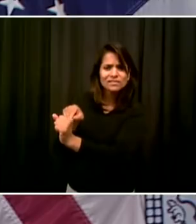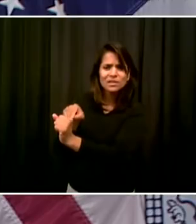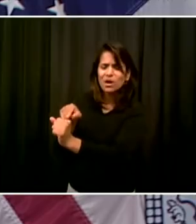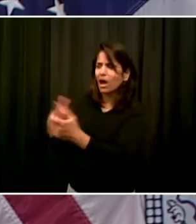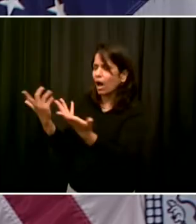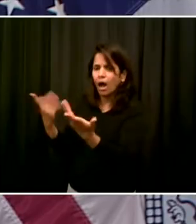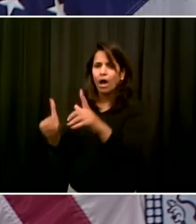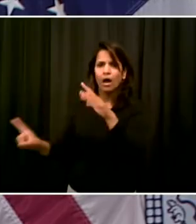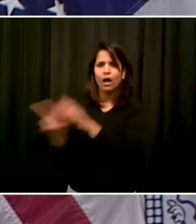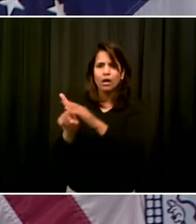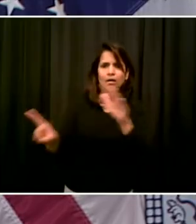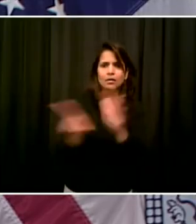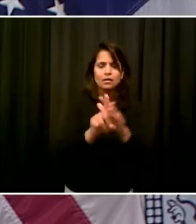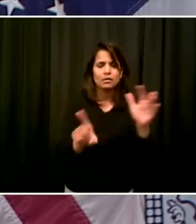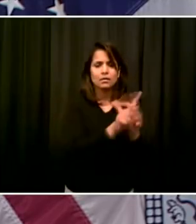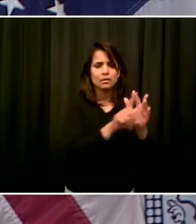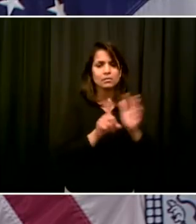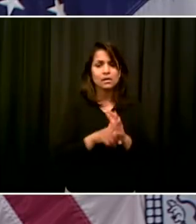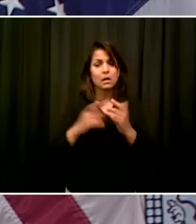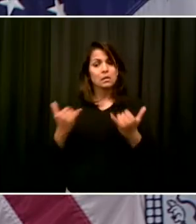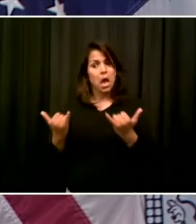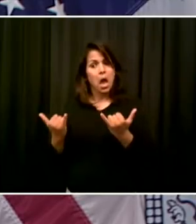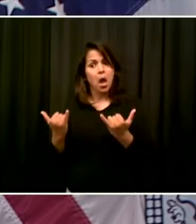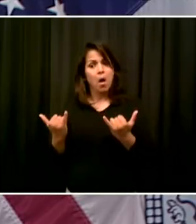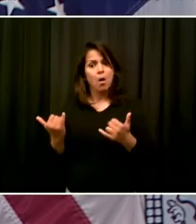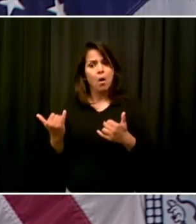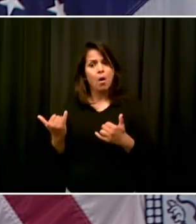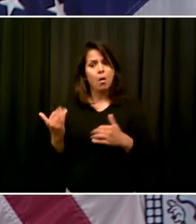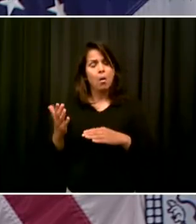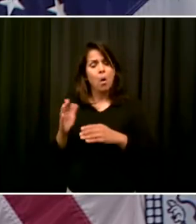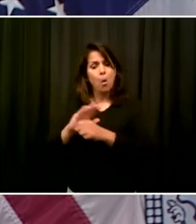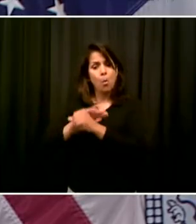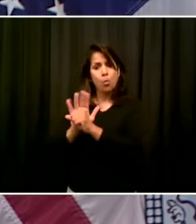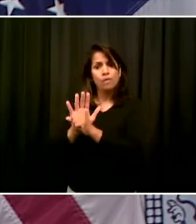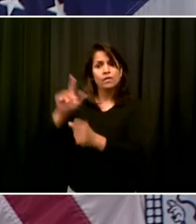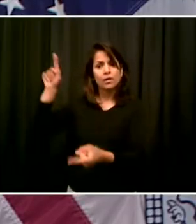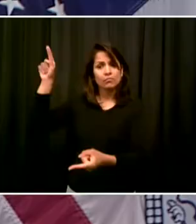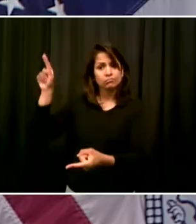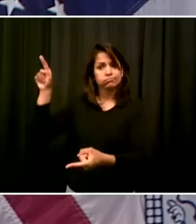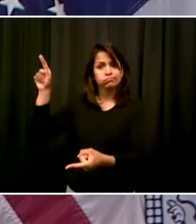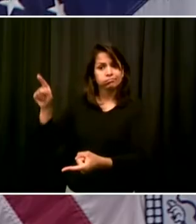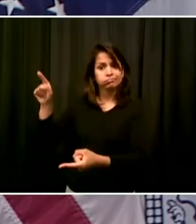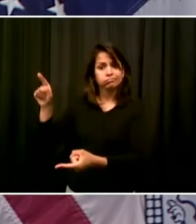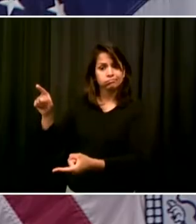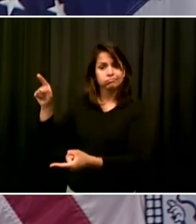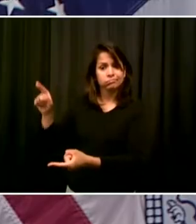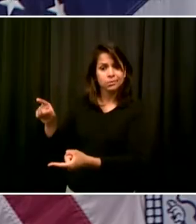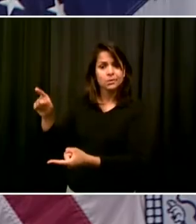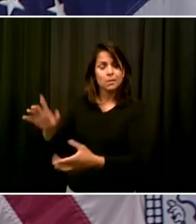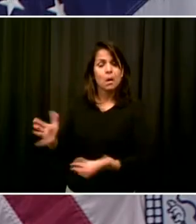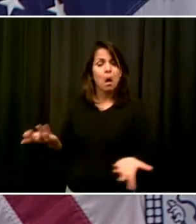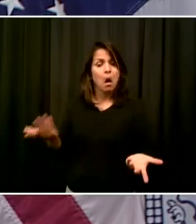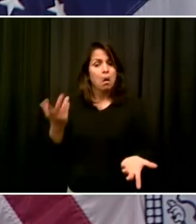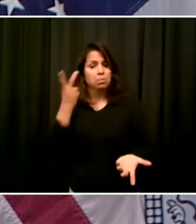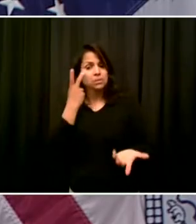EXTRAORDINARILY CHALLENGING HEAL TH CODINTIONS AND LOGISTICS. AS THE SITUATION IS